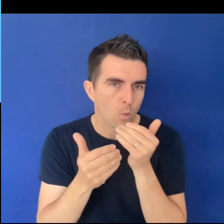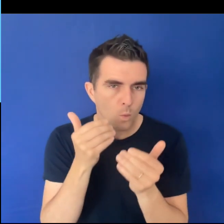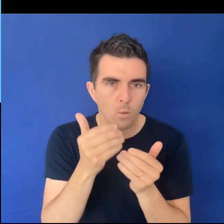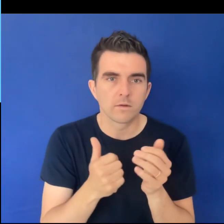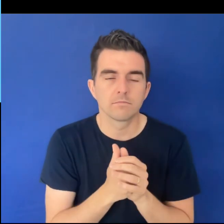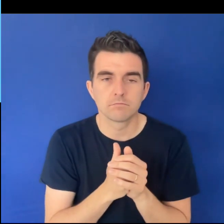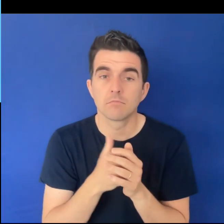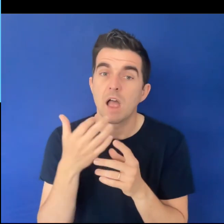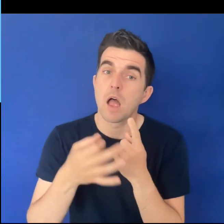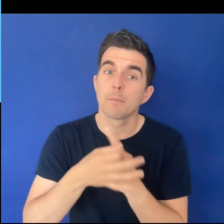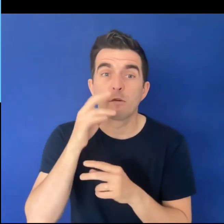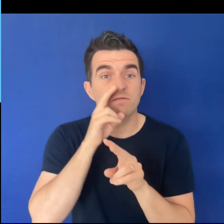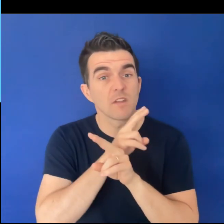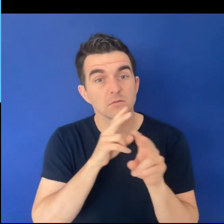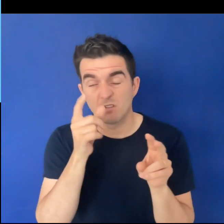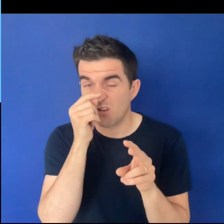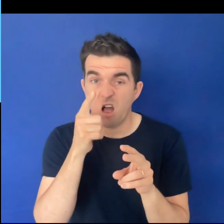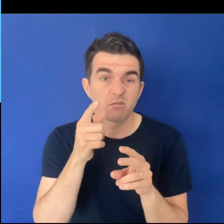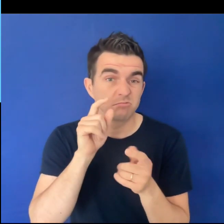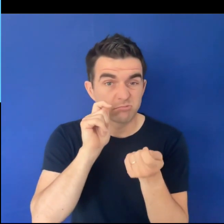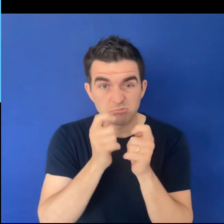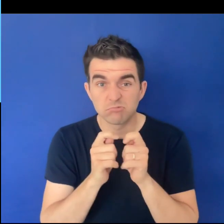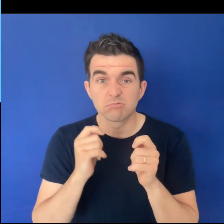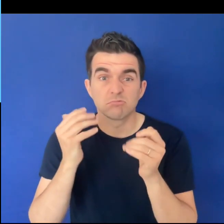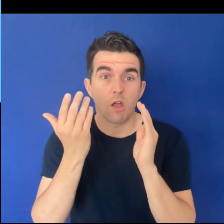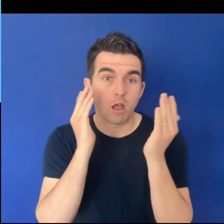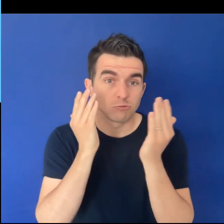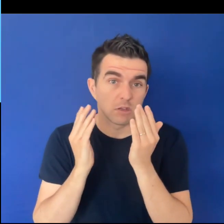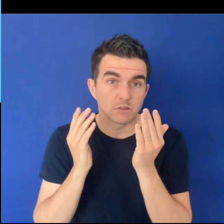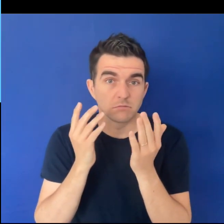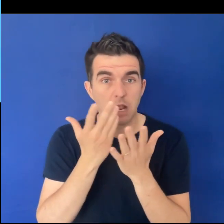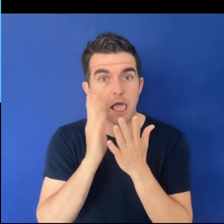To improve visibility, there are also several high contrast options.